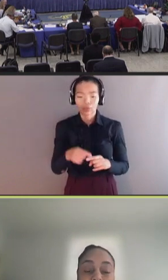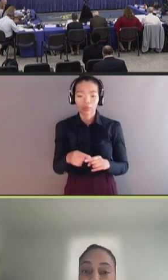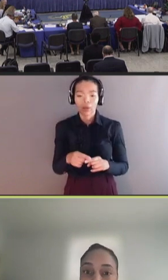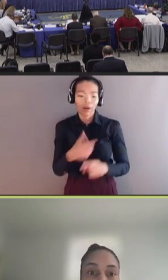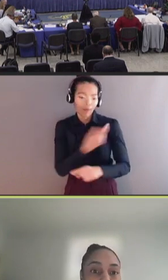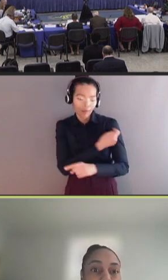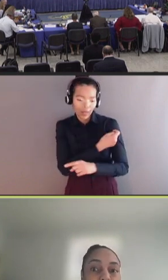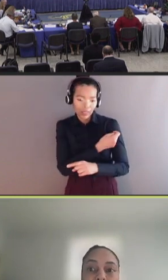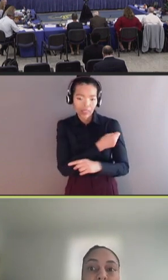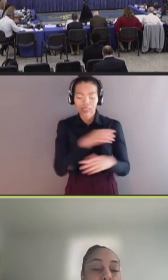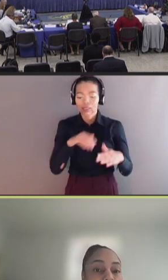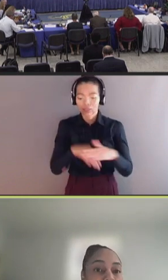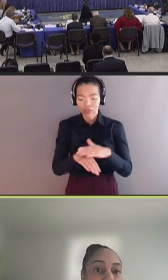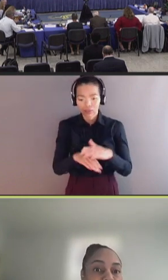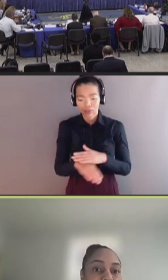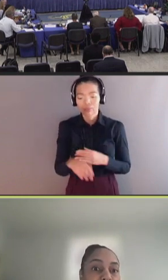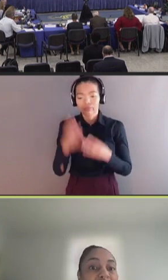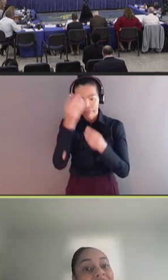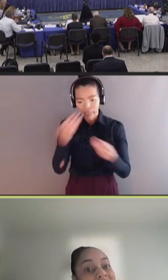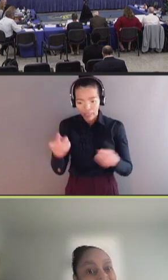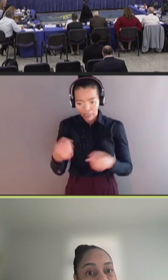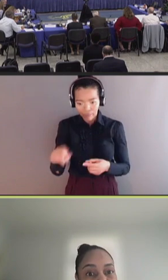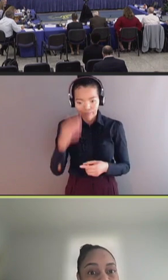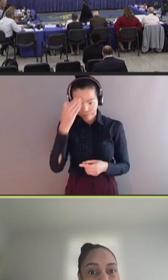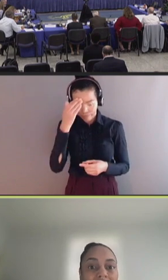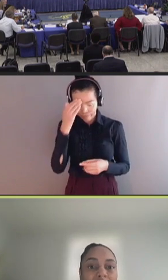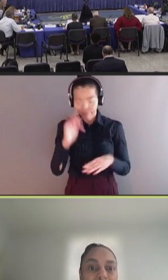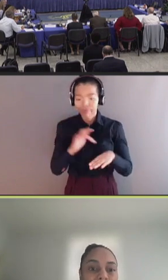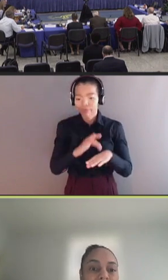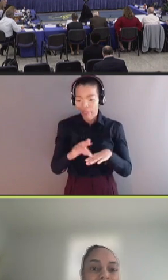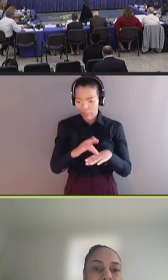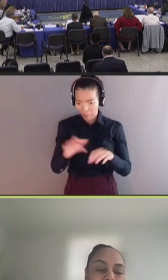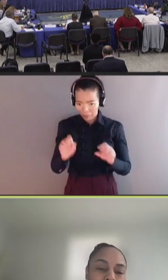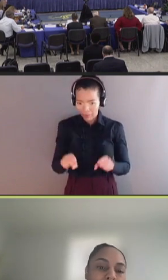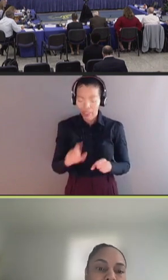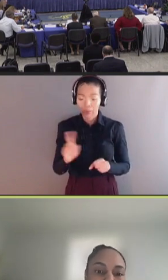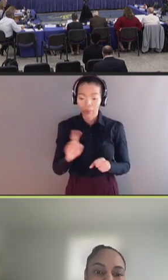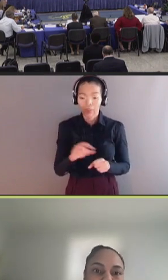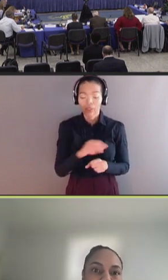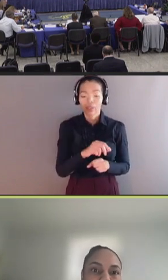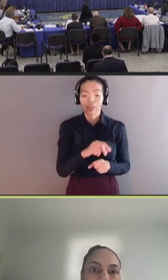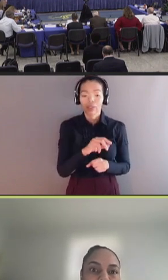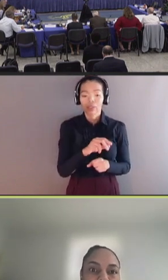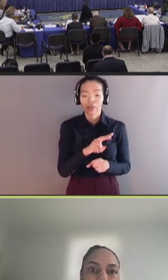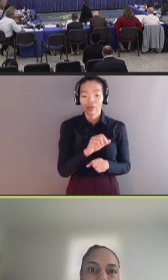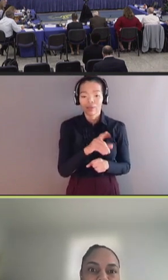that they're available and point folks to vaccines.gov. for the fall and winter.